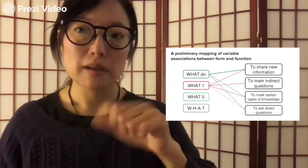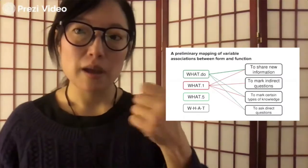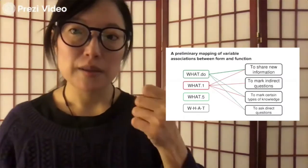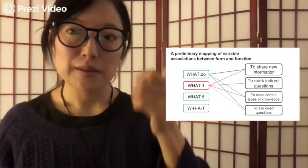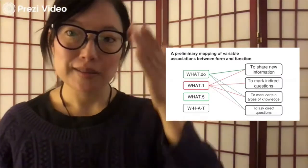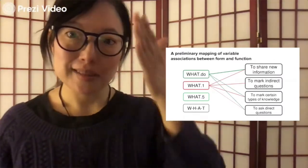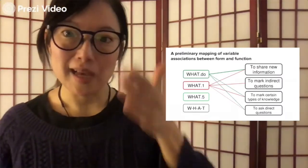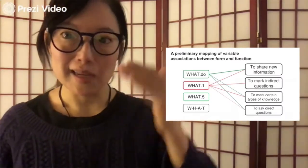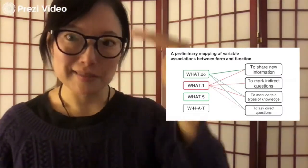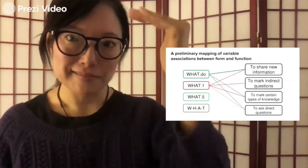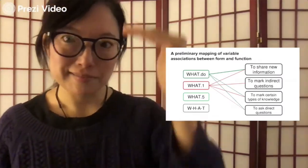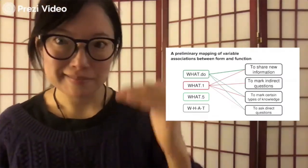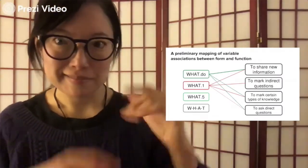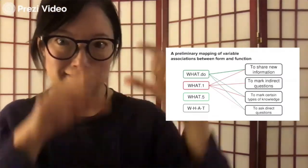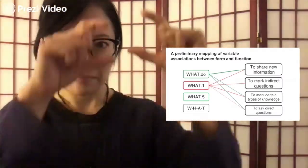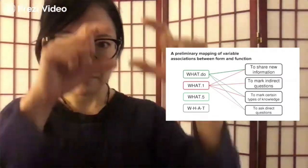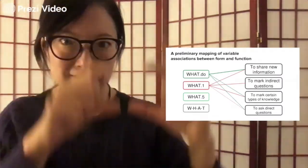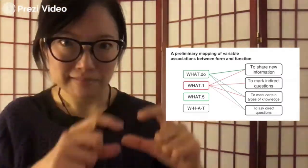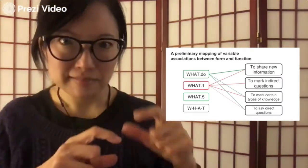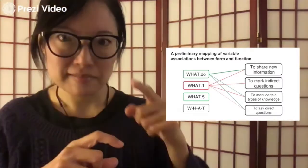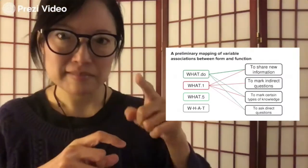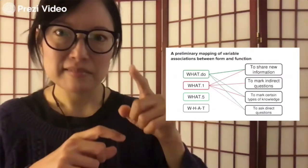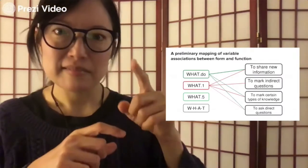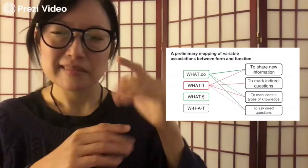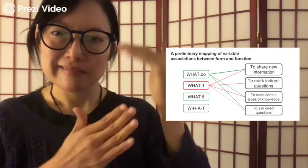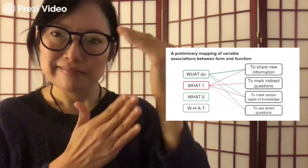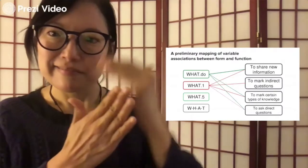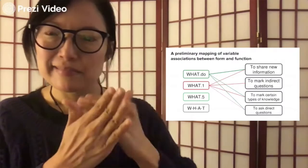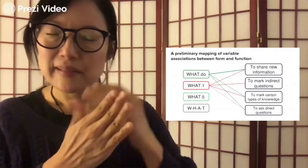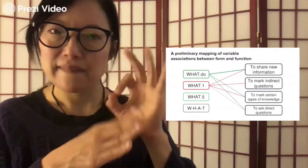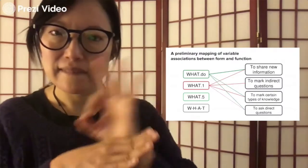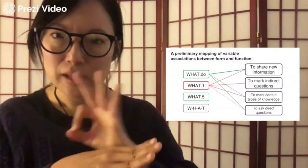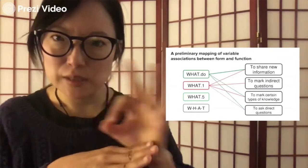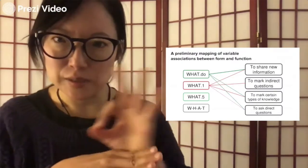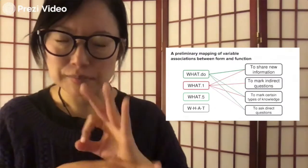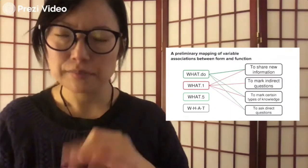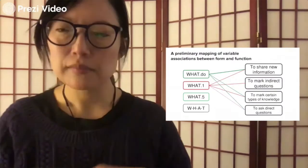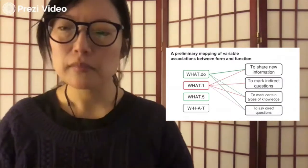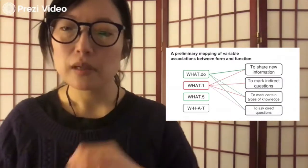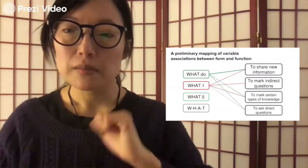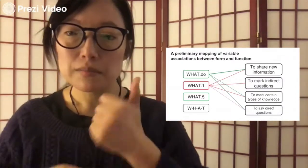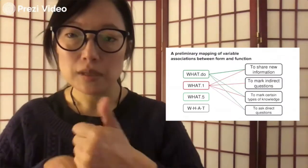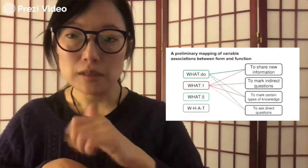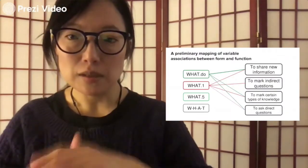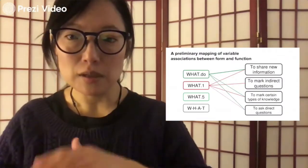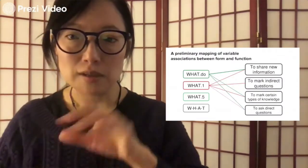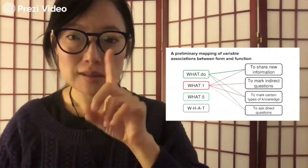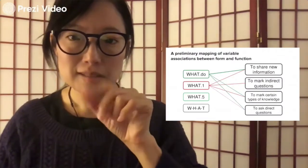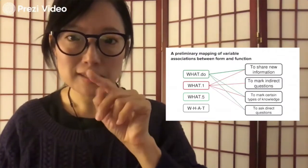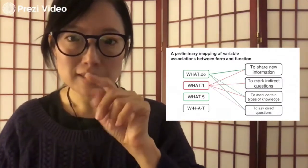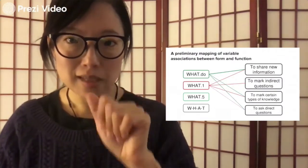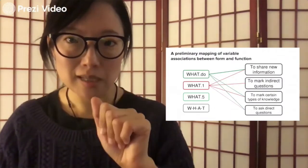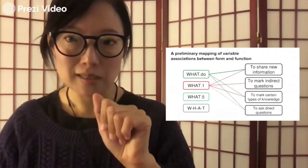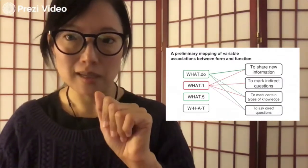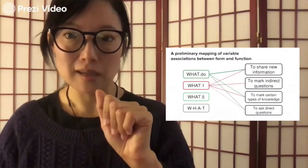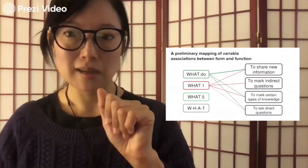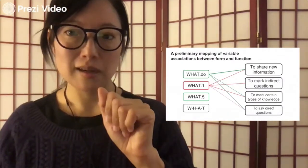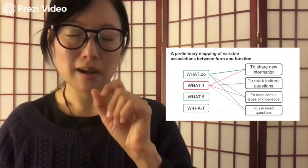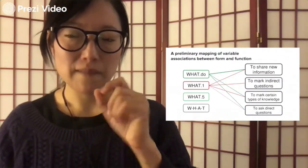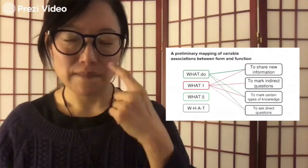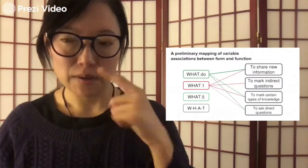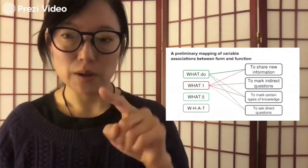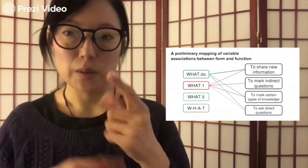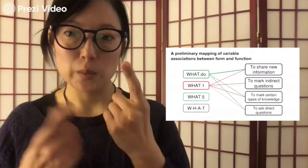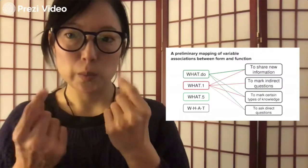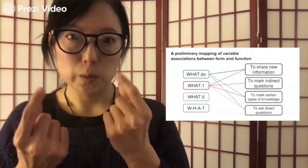other side there's a list of functions. based on the data of